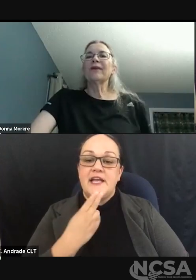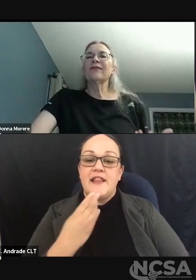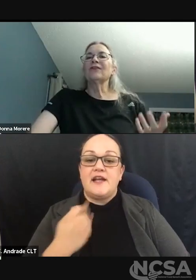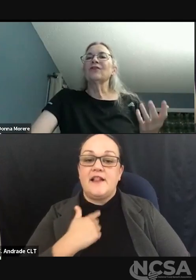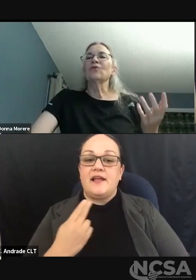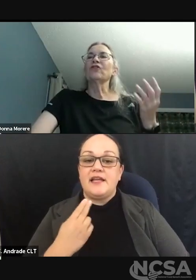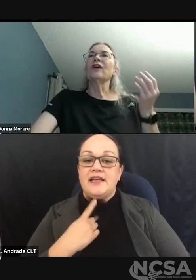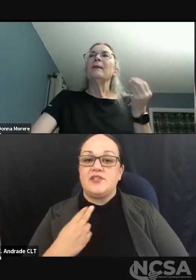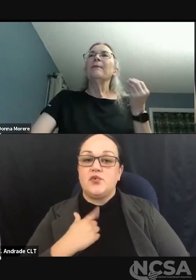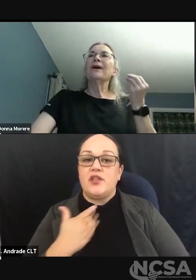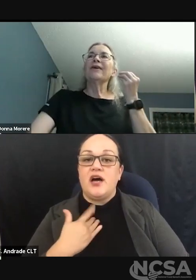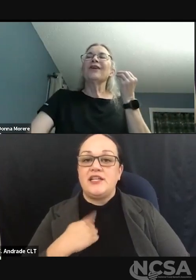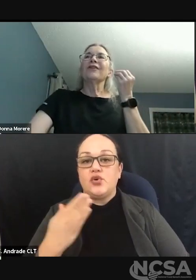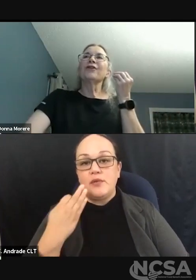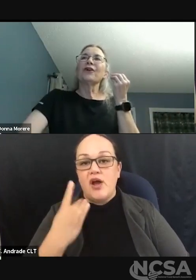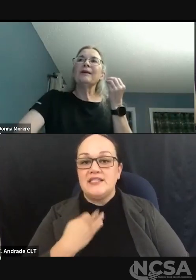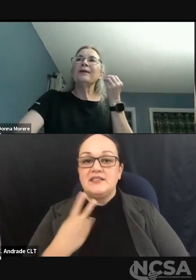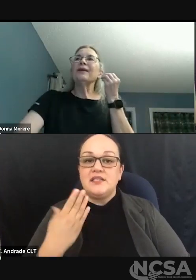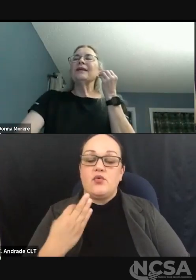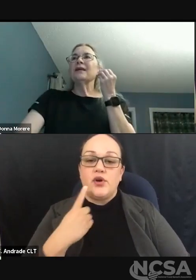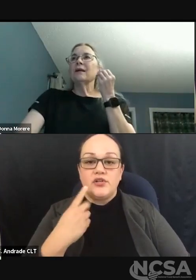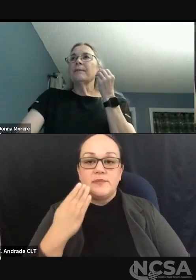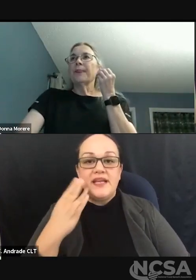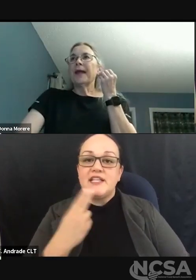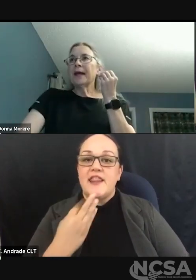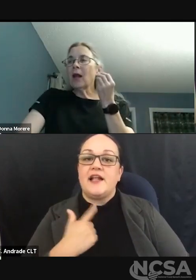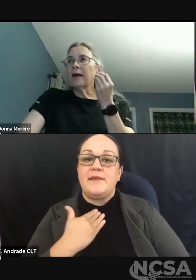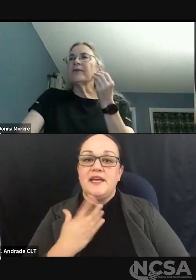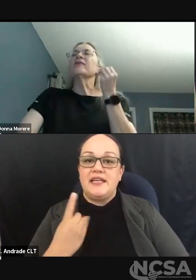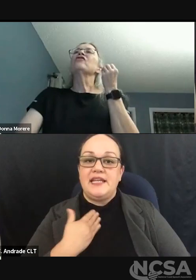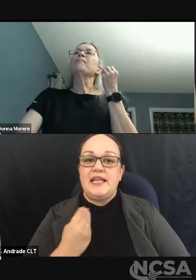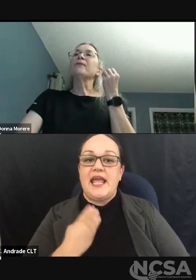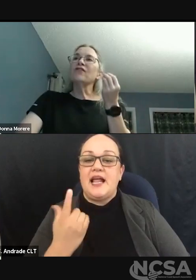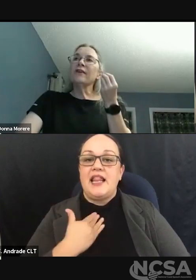processing disorders because they're limited in analyzing specific phonemes